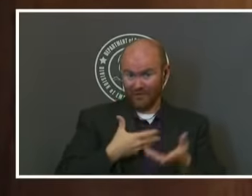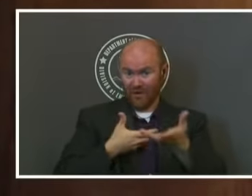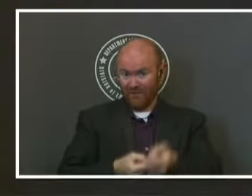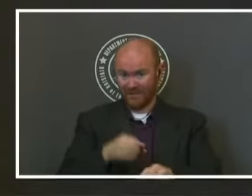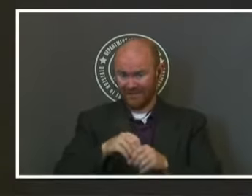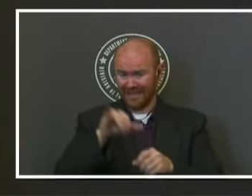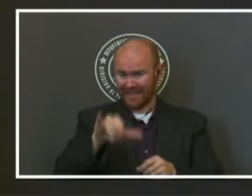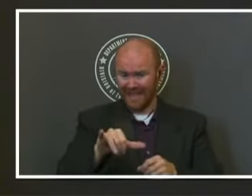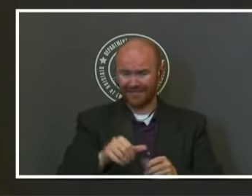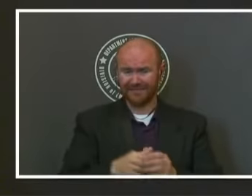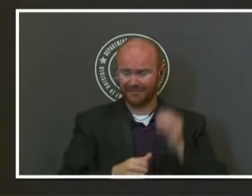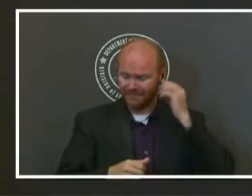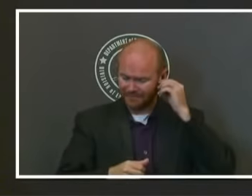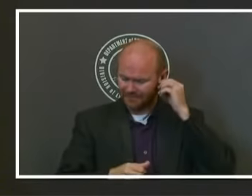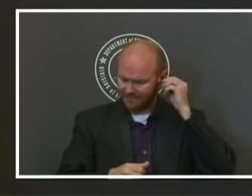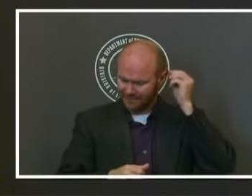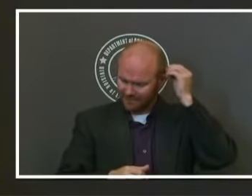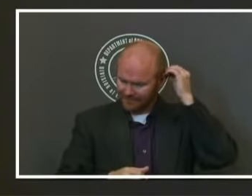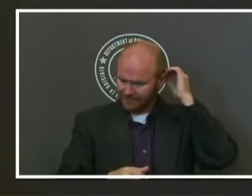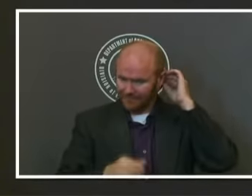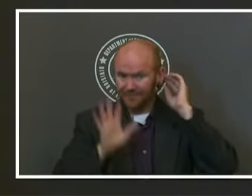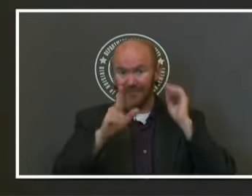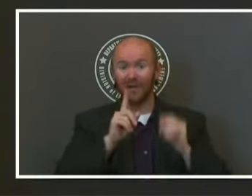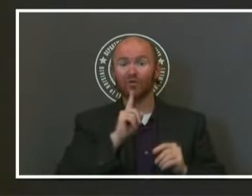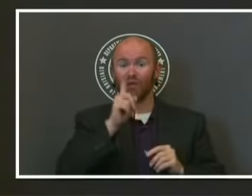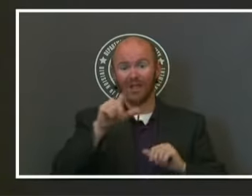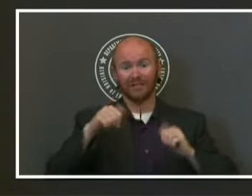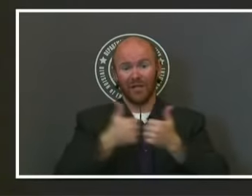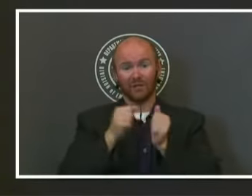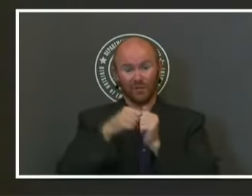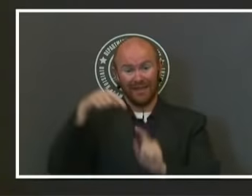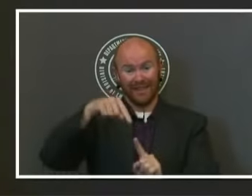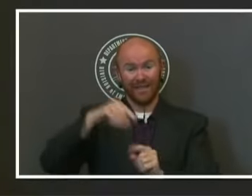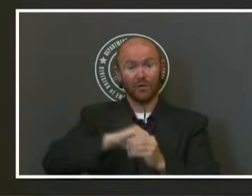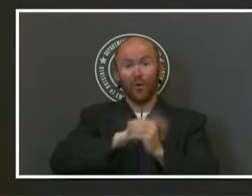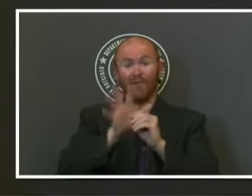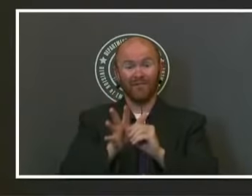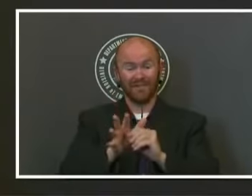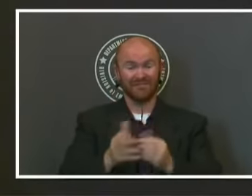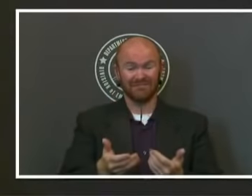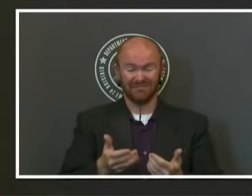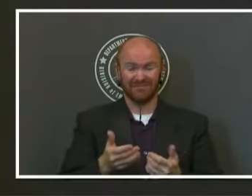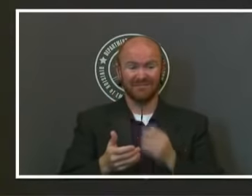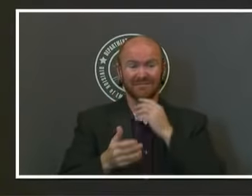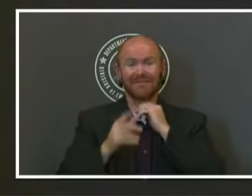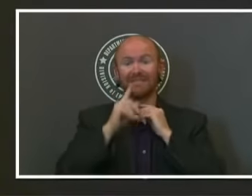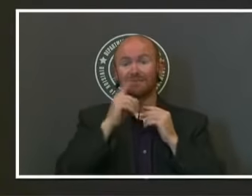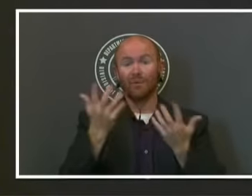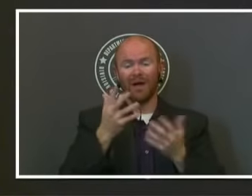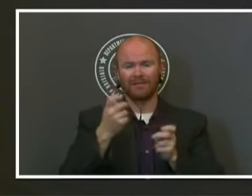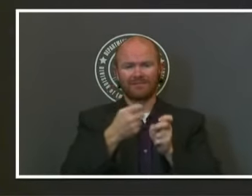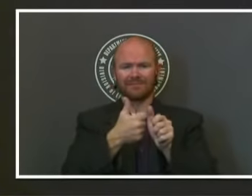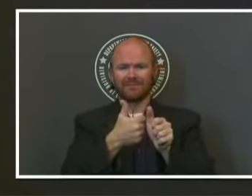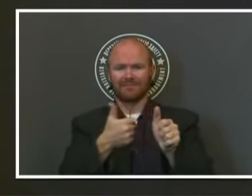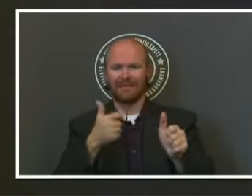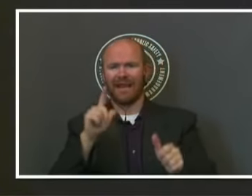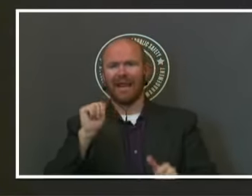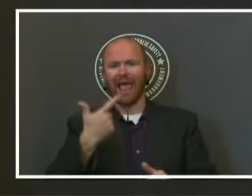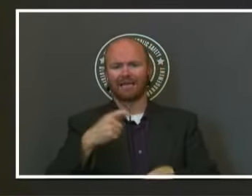well the one of the real challenge with the pandemic him what we face here uniquely so is